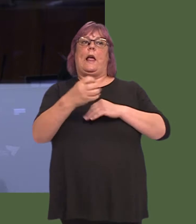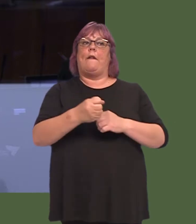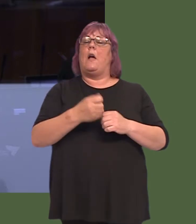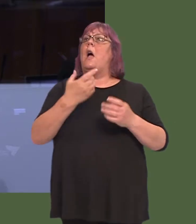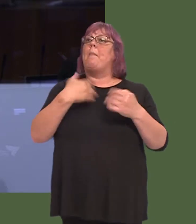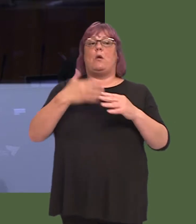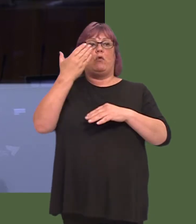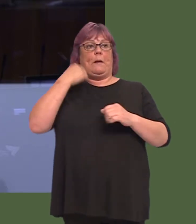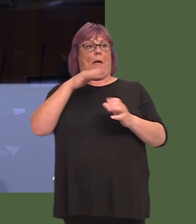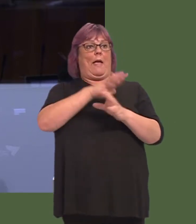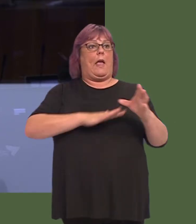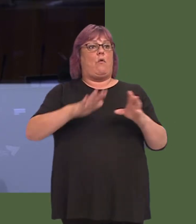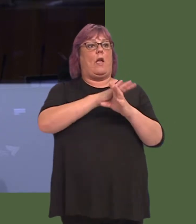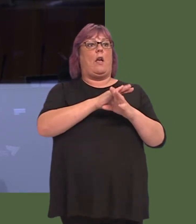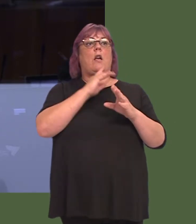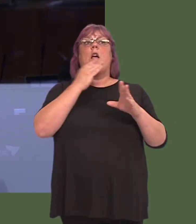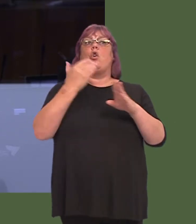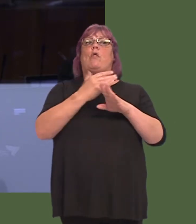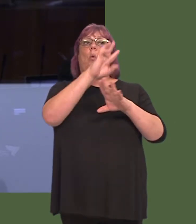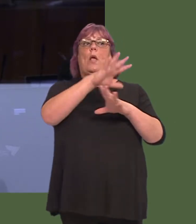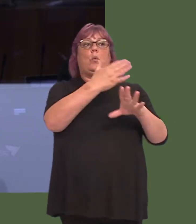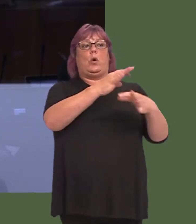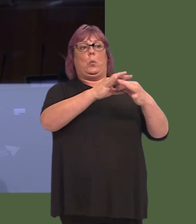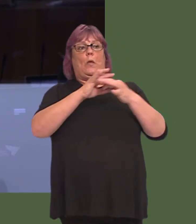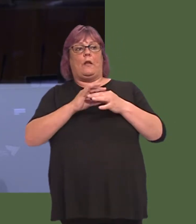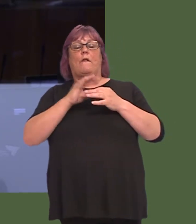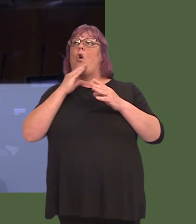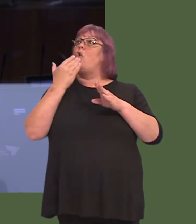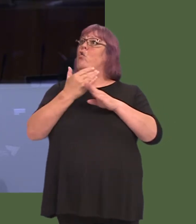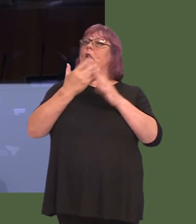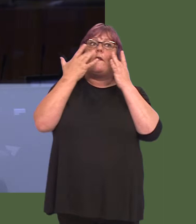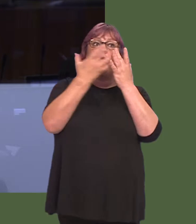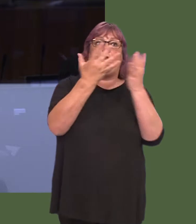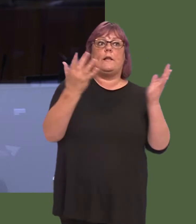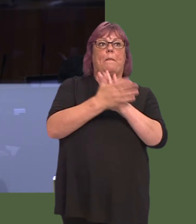was hosted partially by Careers Walesówhere ex-offenders had the opportunity to meet with